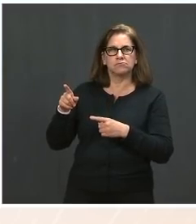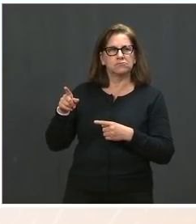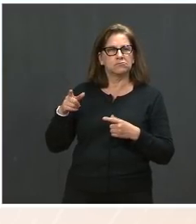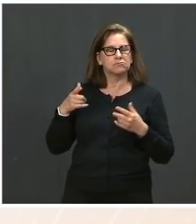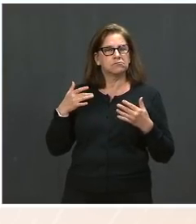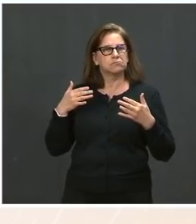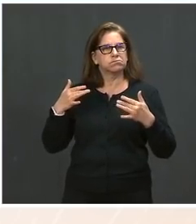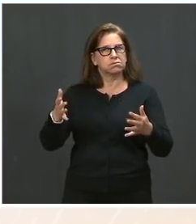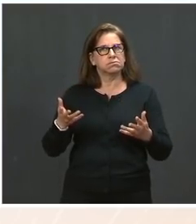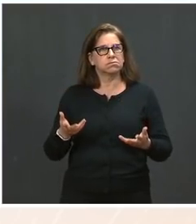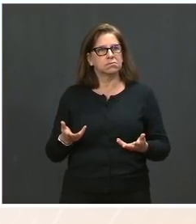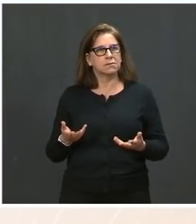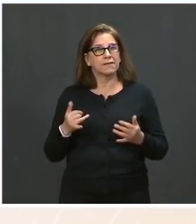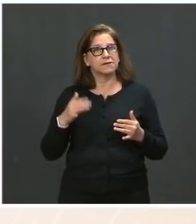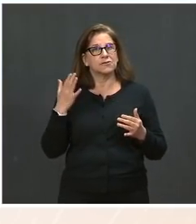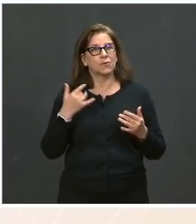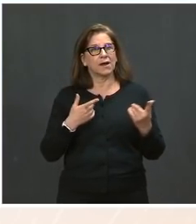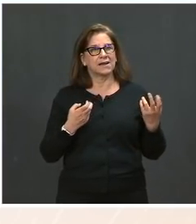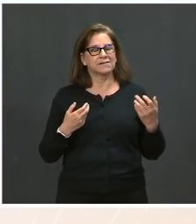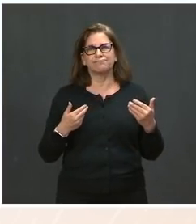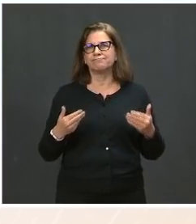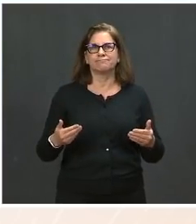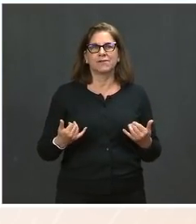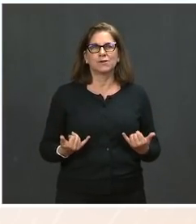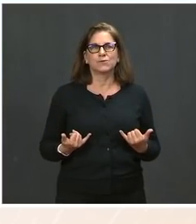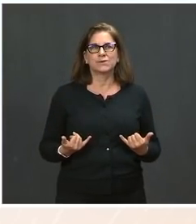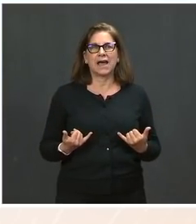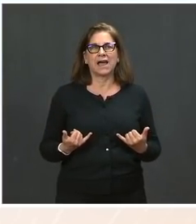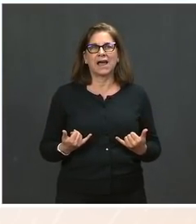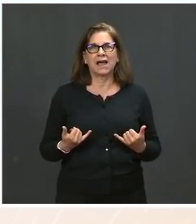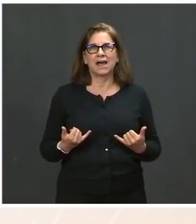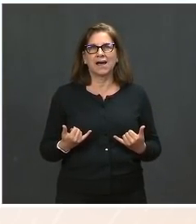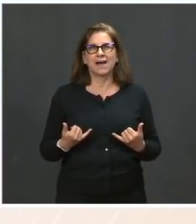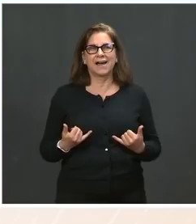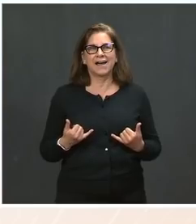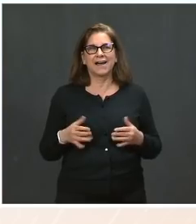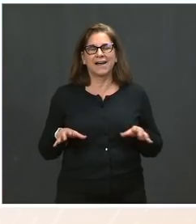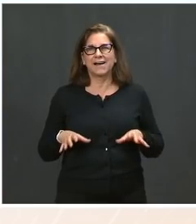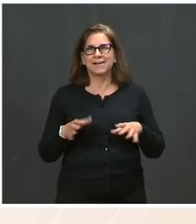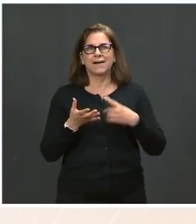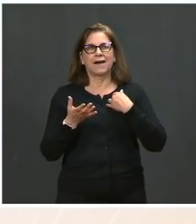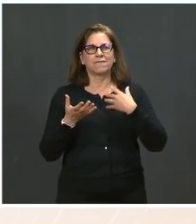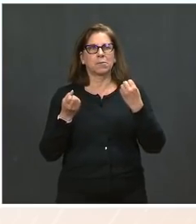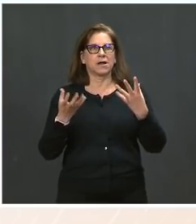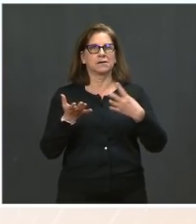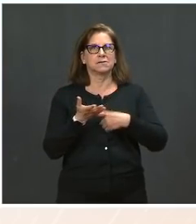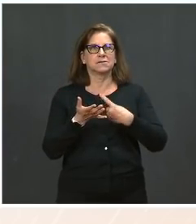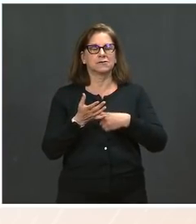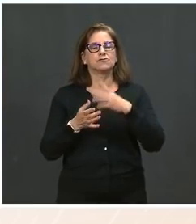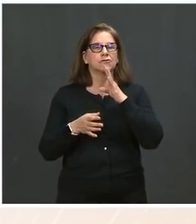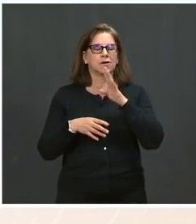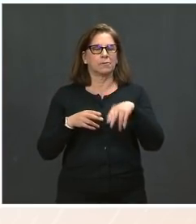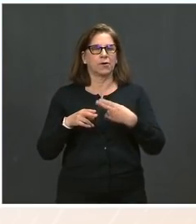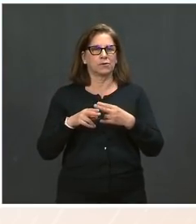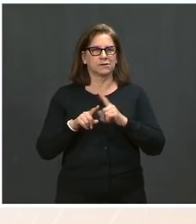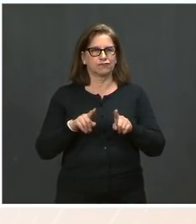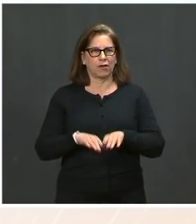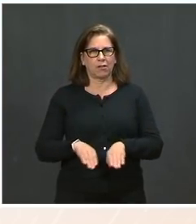He's had conversations, our team has had conversations at a range of levels with a number of these gun safety leaders